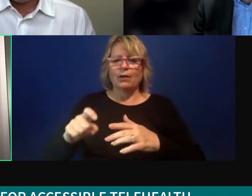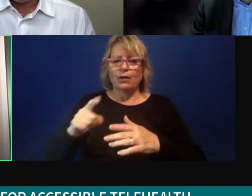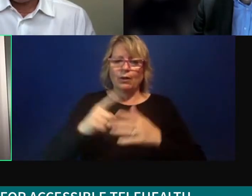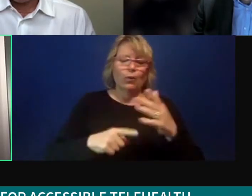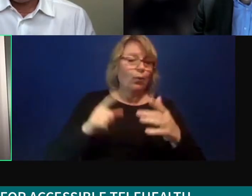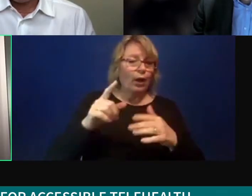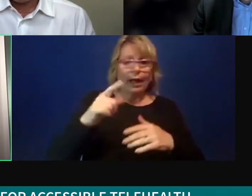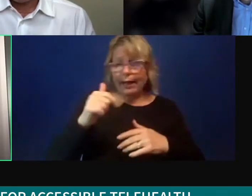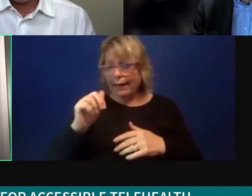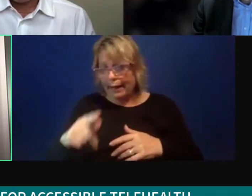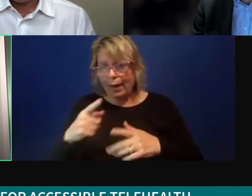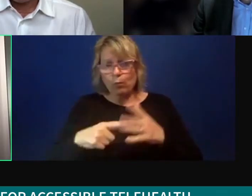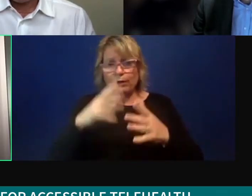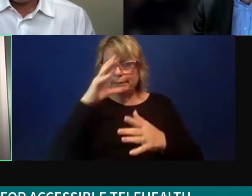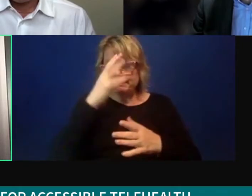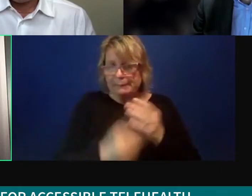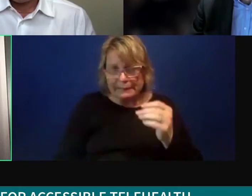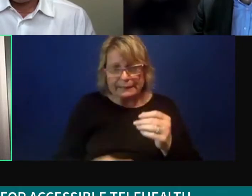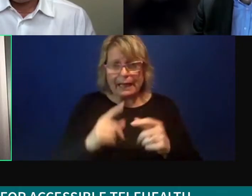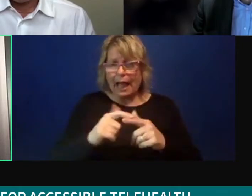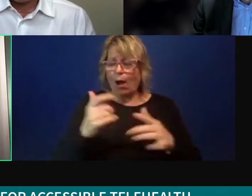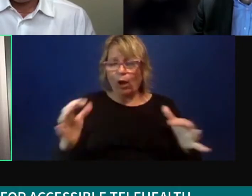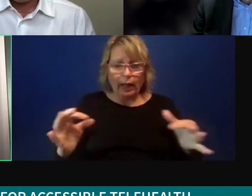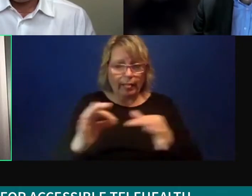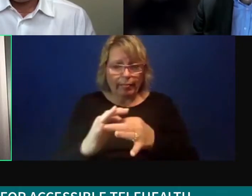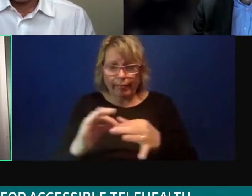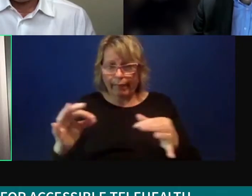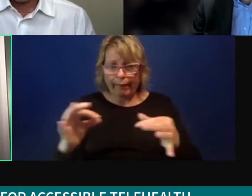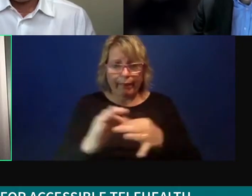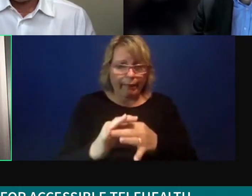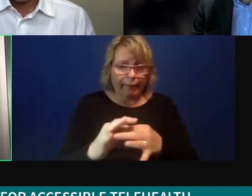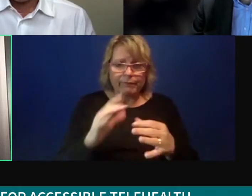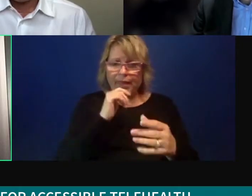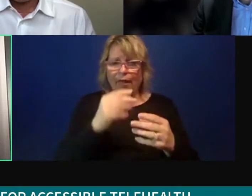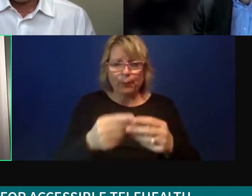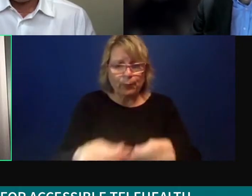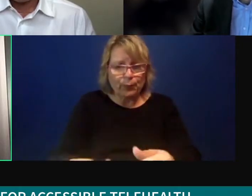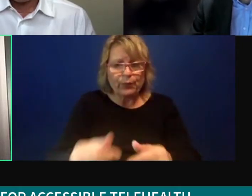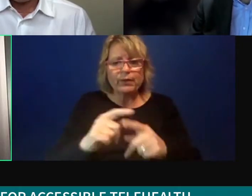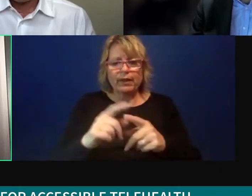what's missing, and how do we connect those as seamlessly as, for example, a hearing aid?